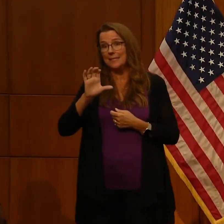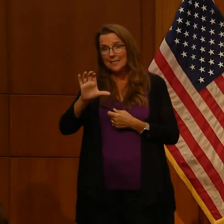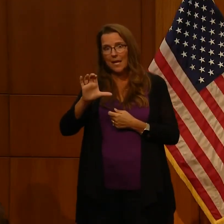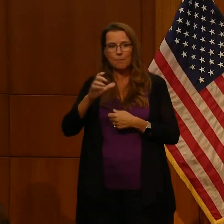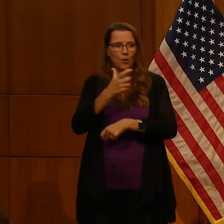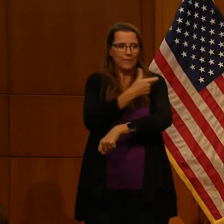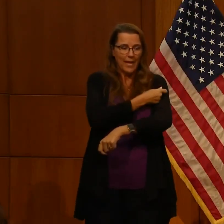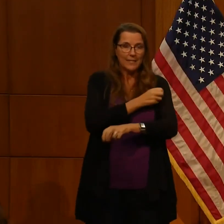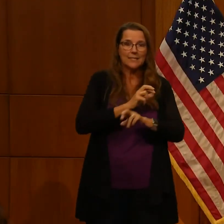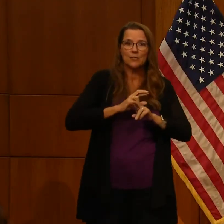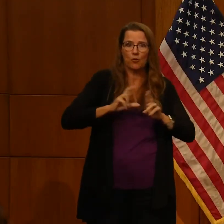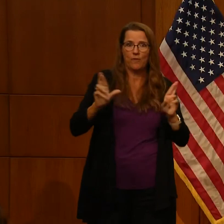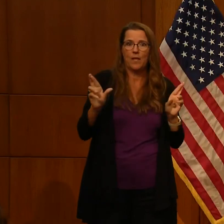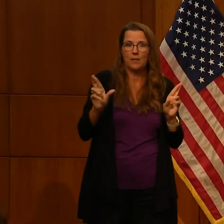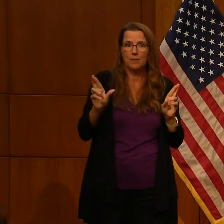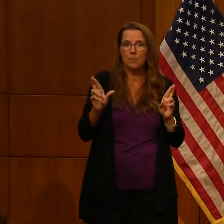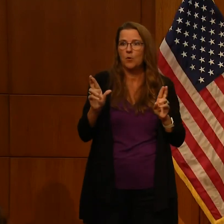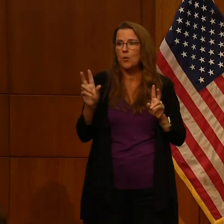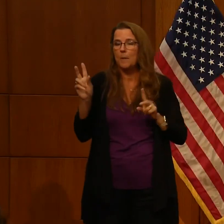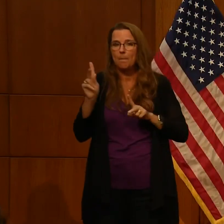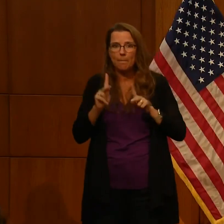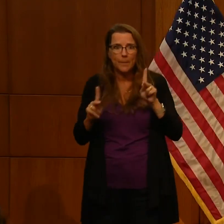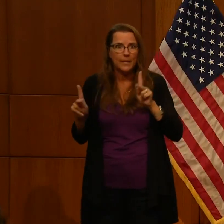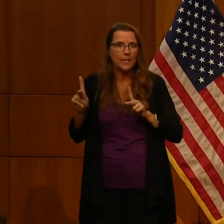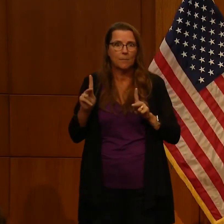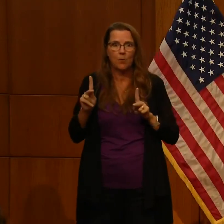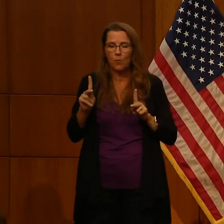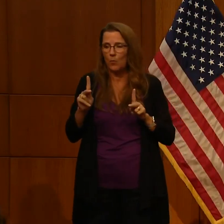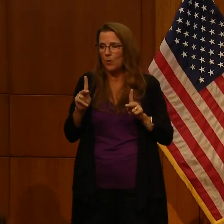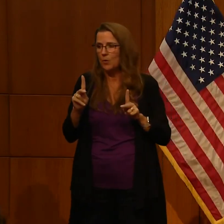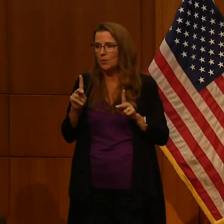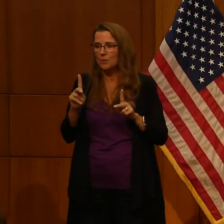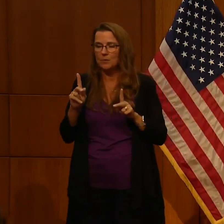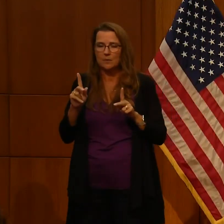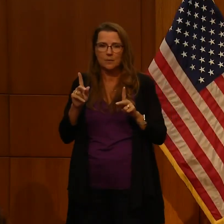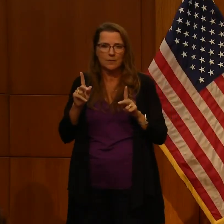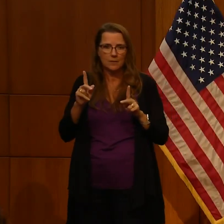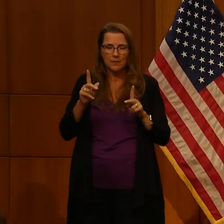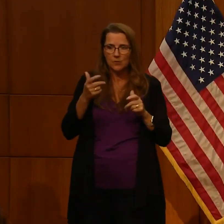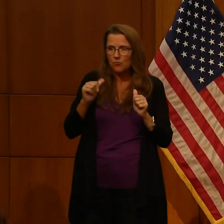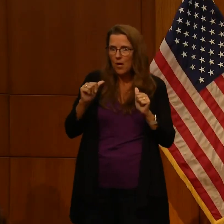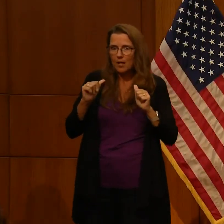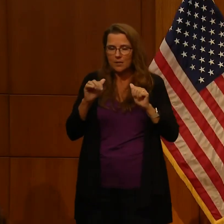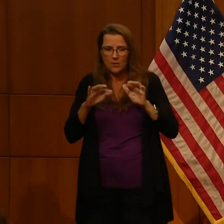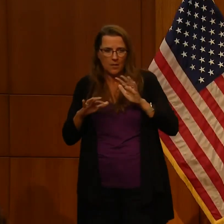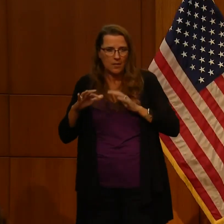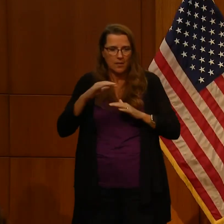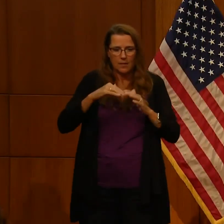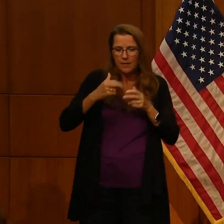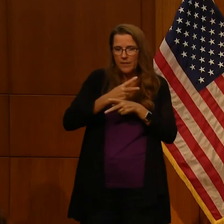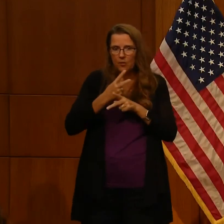AND GET TESTED AND THEN IN LATE DECEMBER, VACCINES WERE AVAILABLE AND PEOPLE WERE, YOU